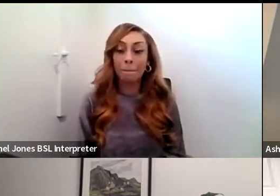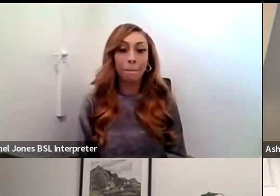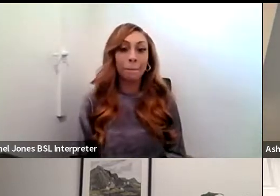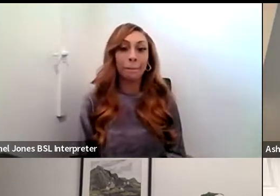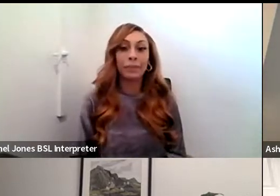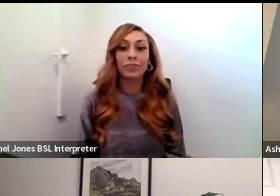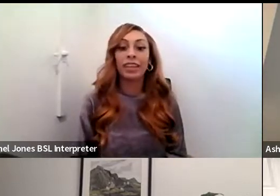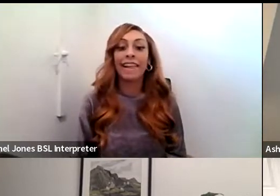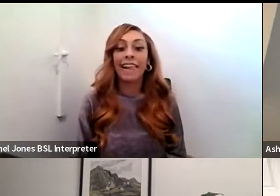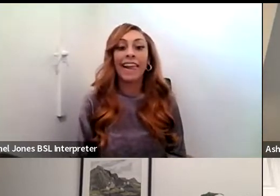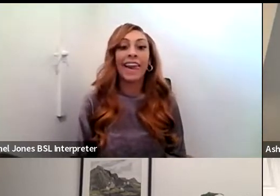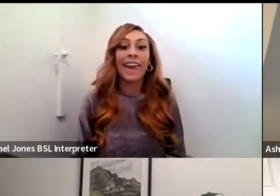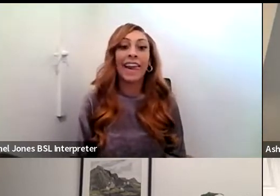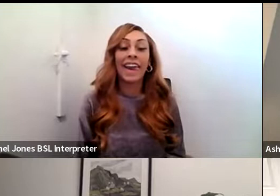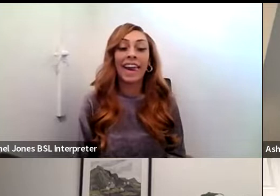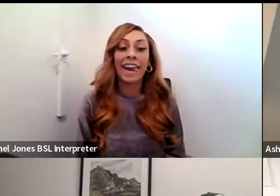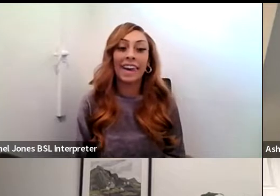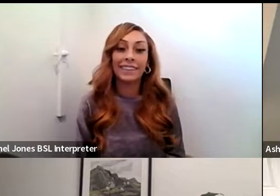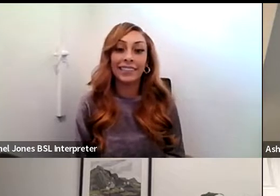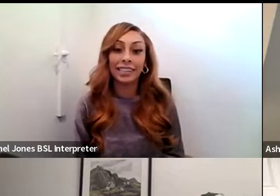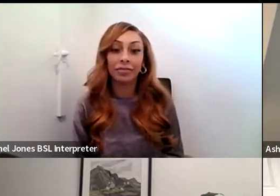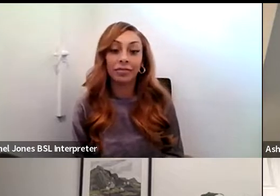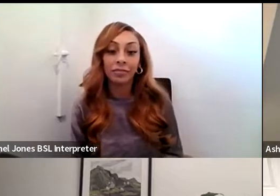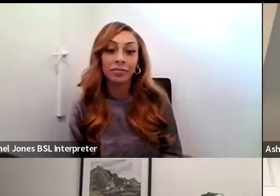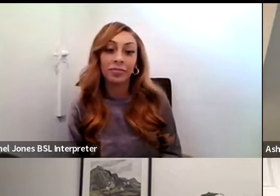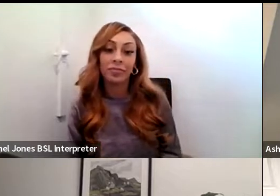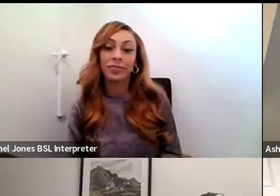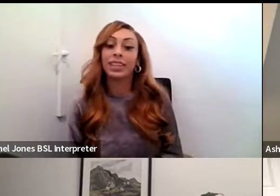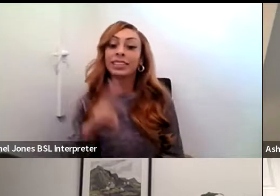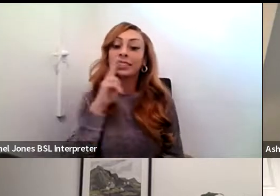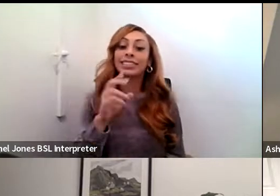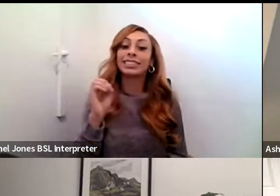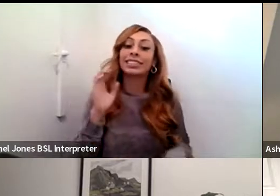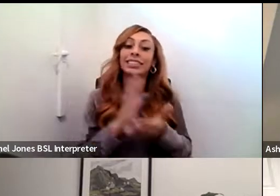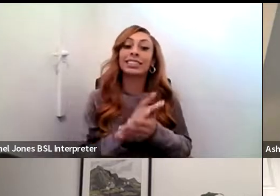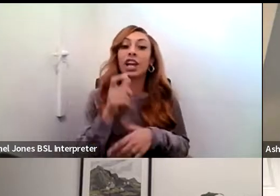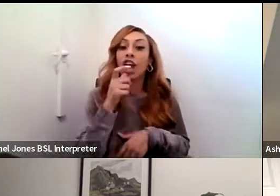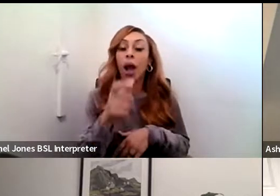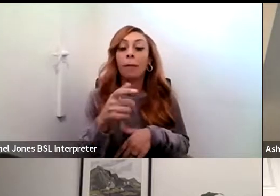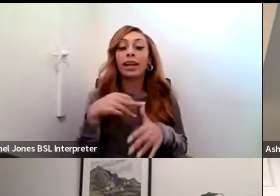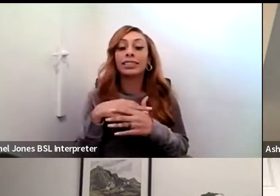Fantastic. Thank you very much, Louise. I can see a comment in the chat from Melissa, thank you Melissa, who said: